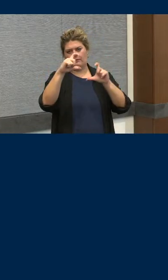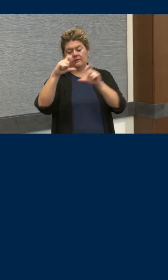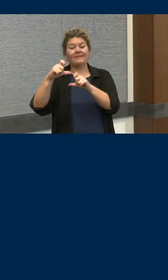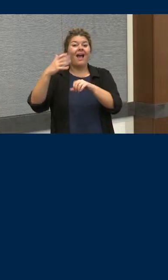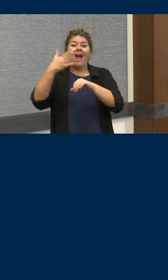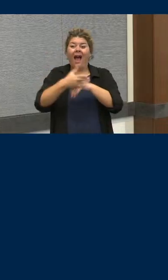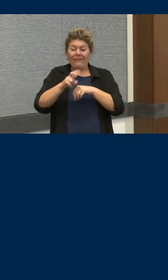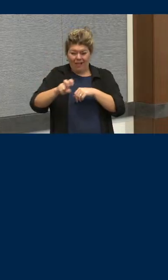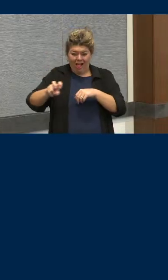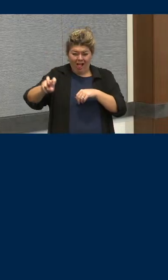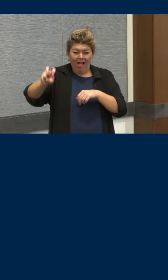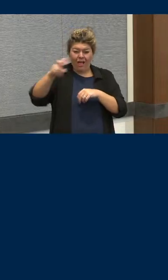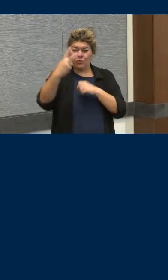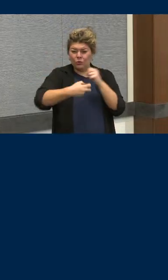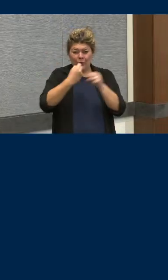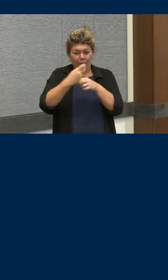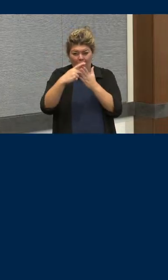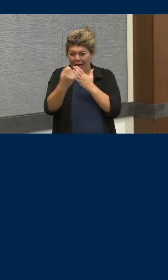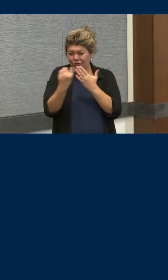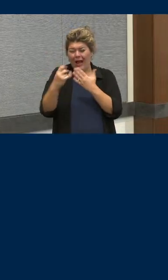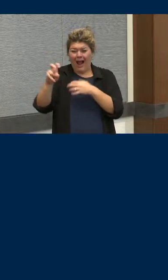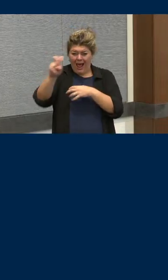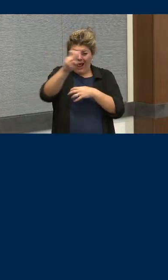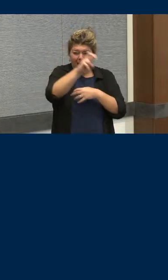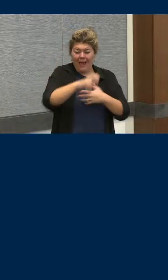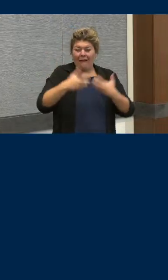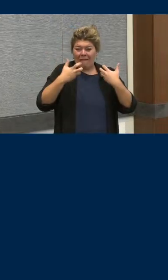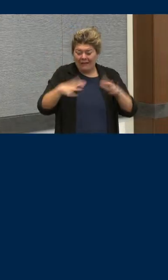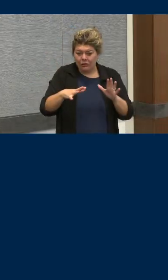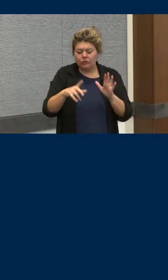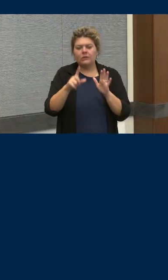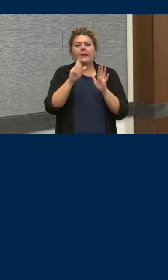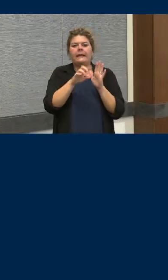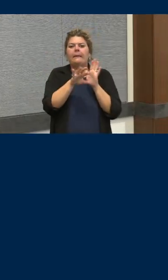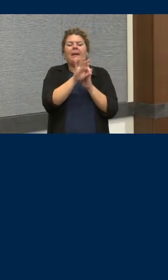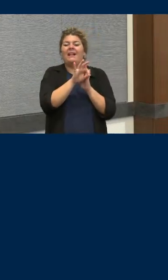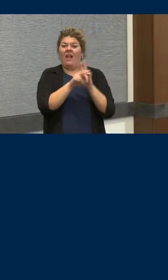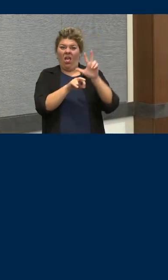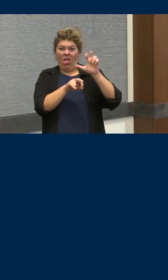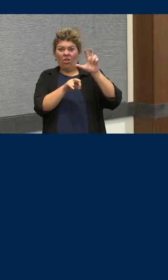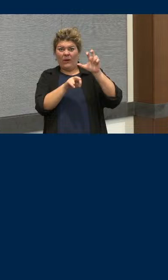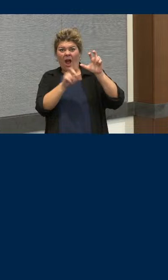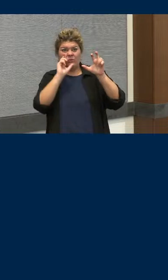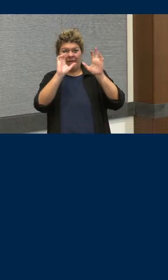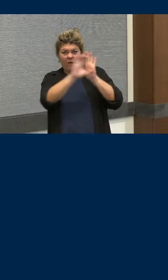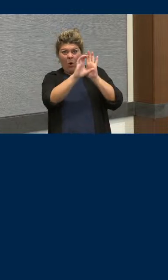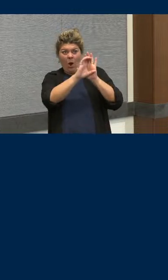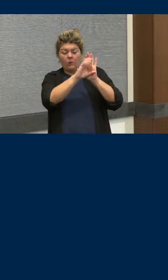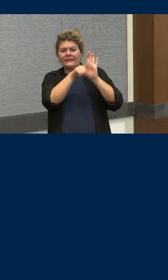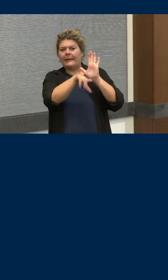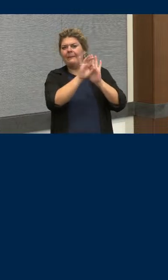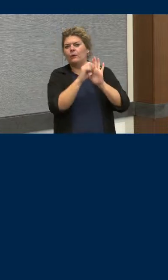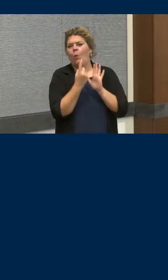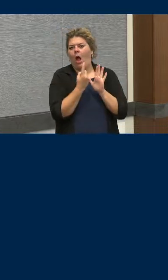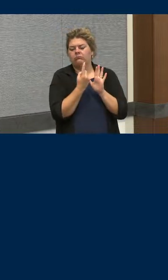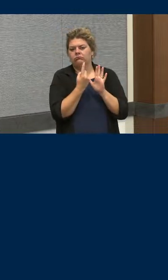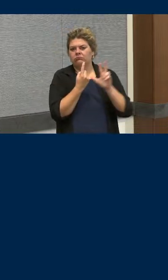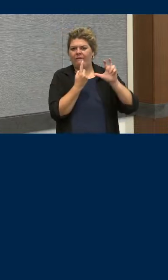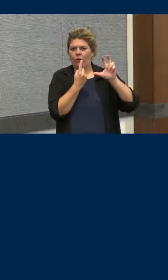project, he selected only one